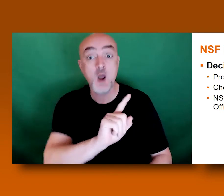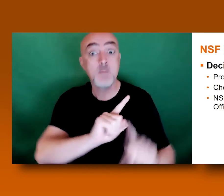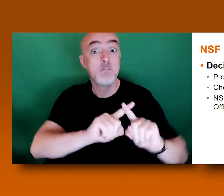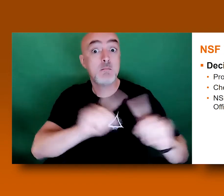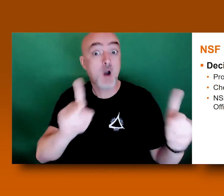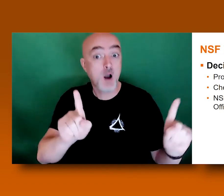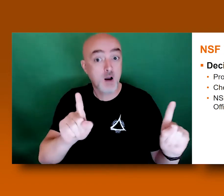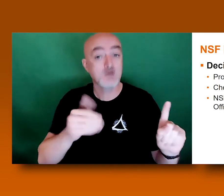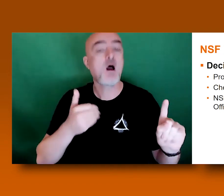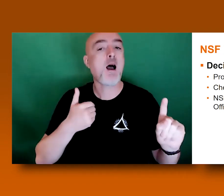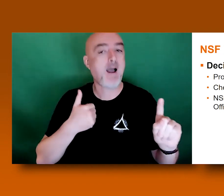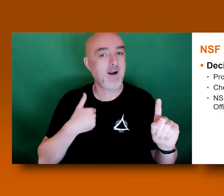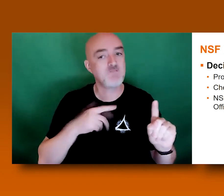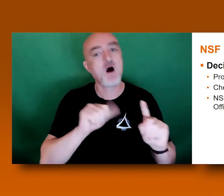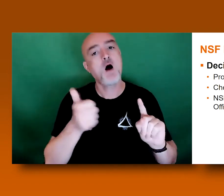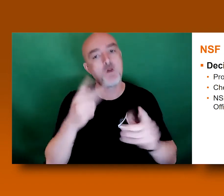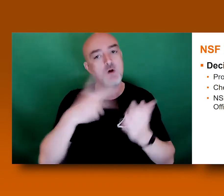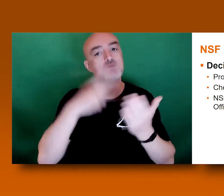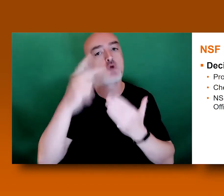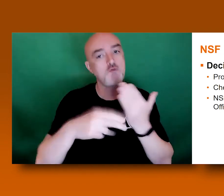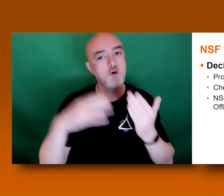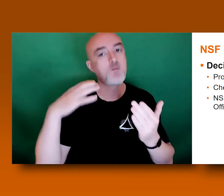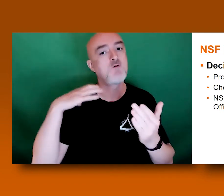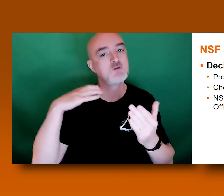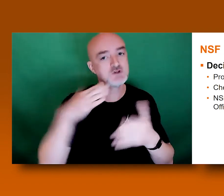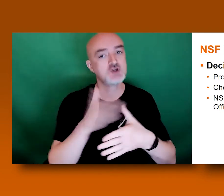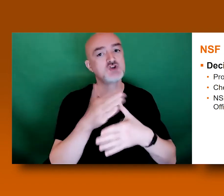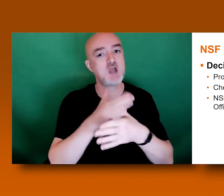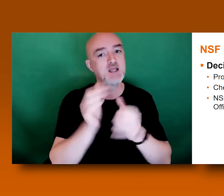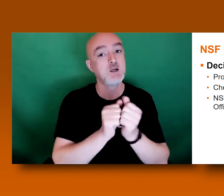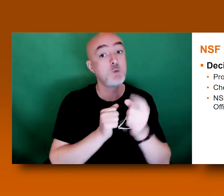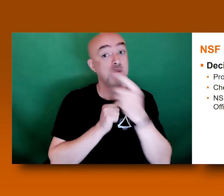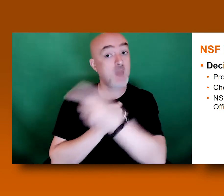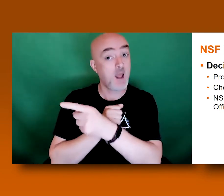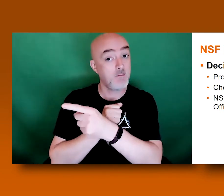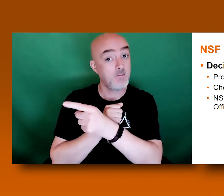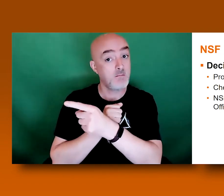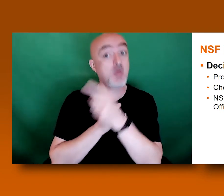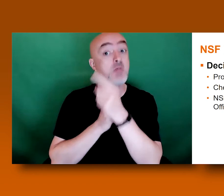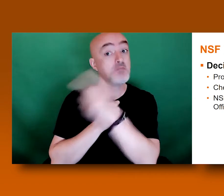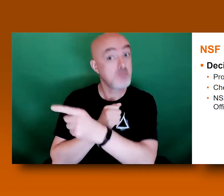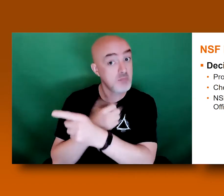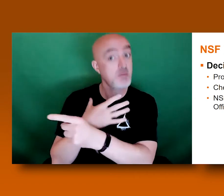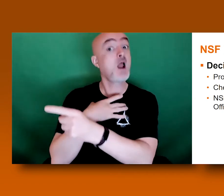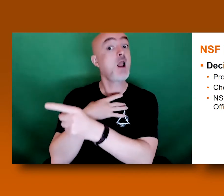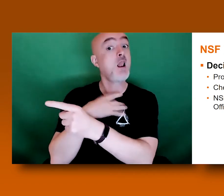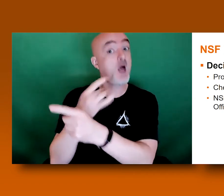"but there's other programs "that they may be able to refer you to "or recommend that would be indeed